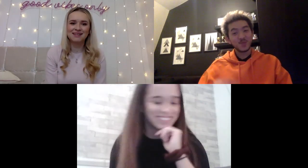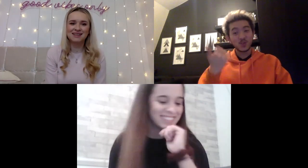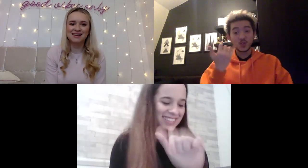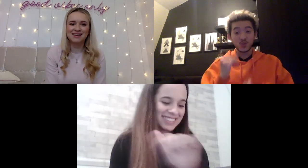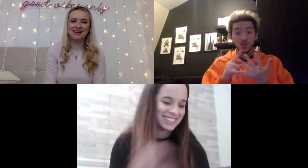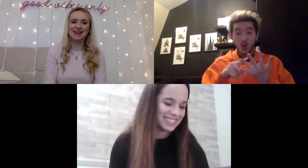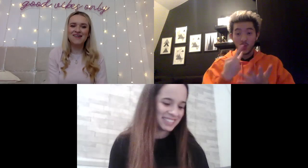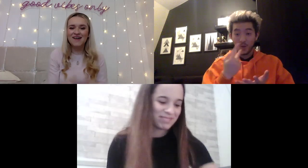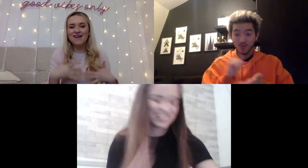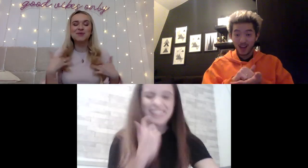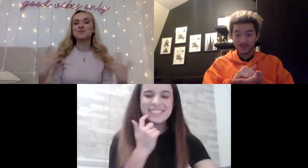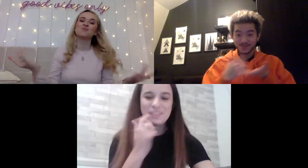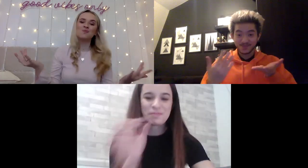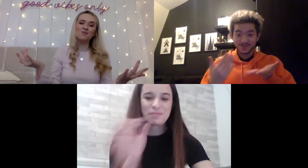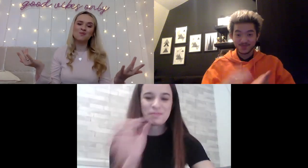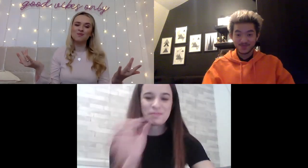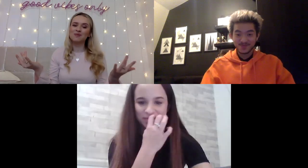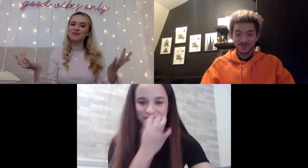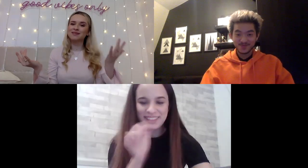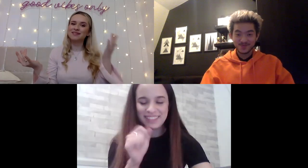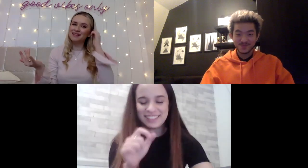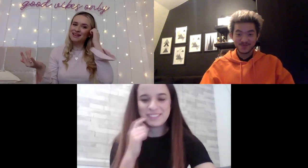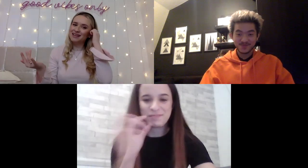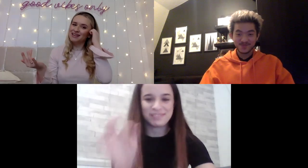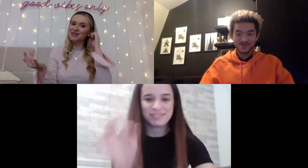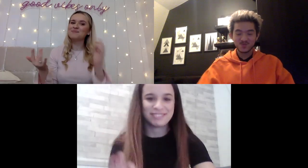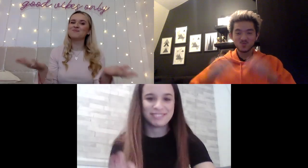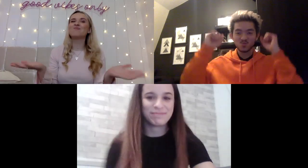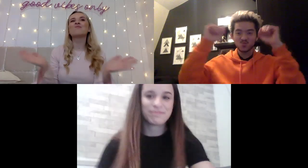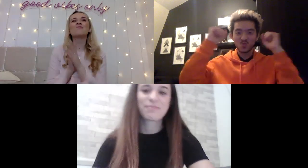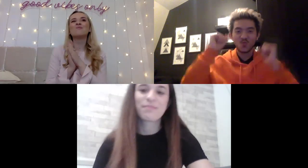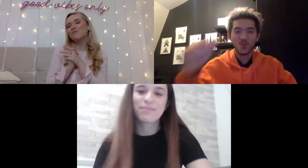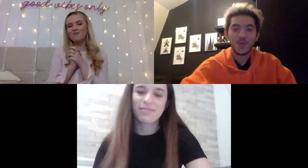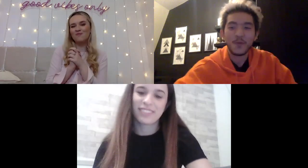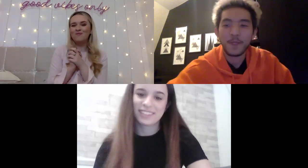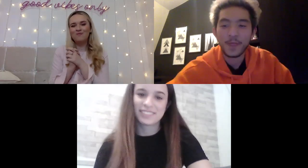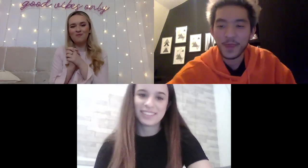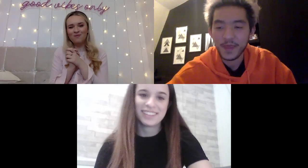B: So... Are we right? Jem: Yes you're both right